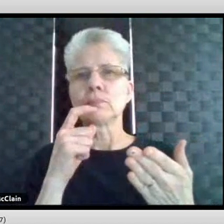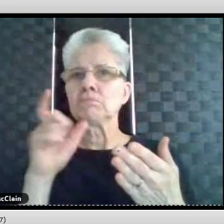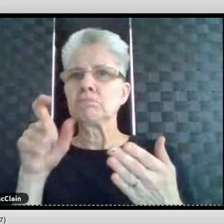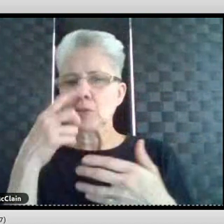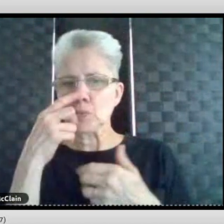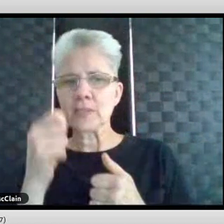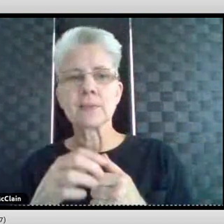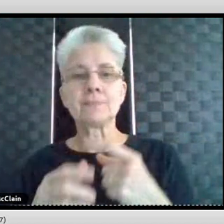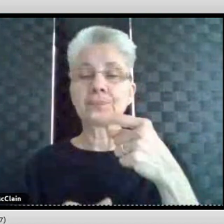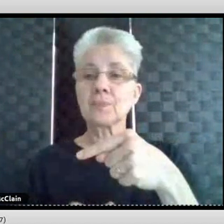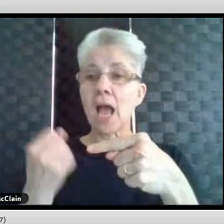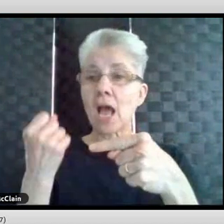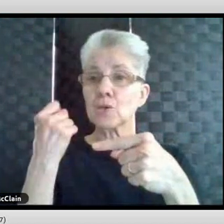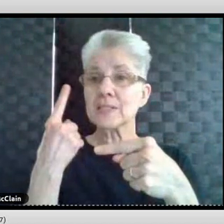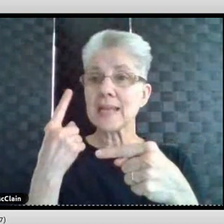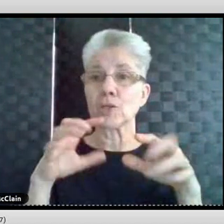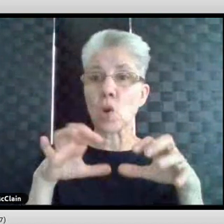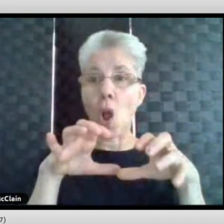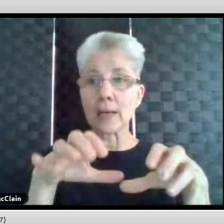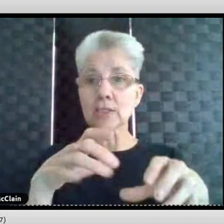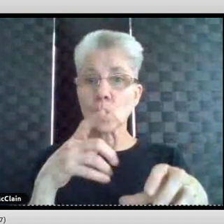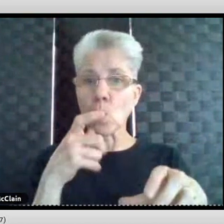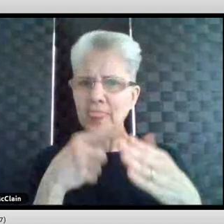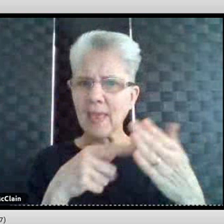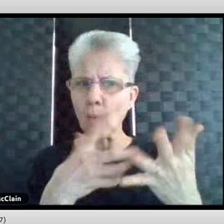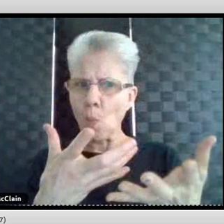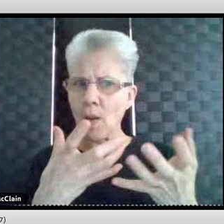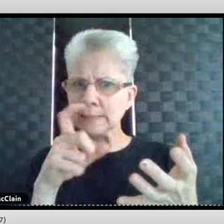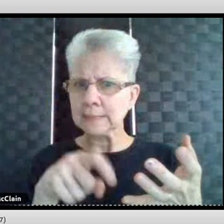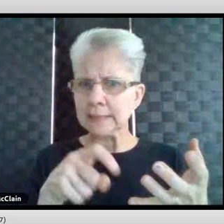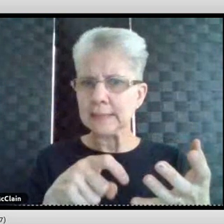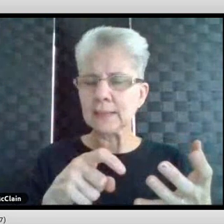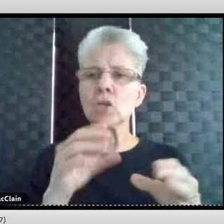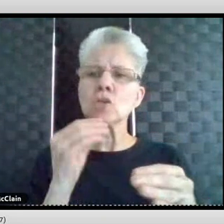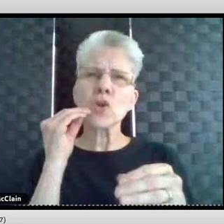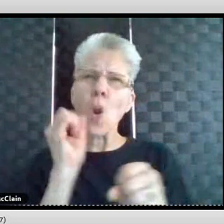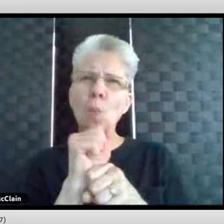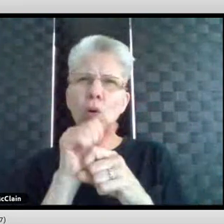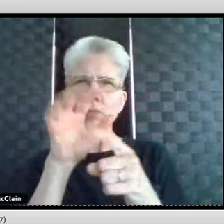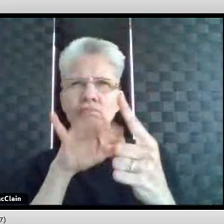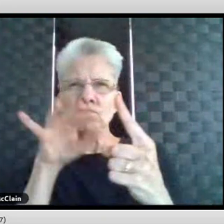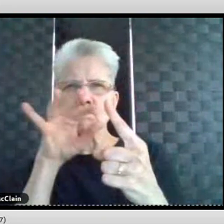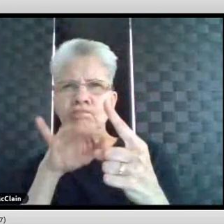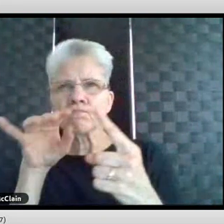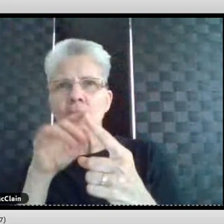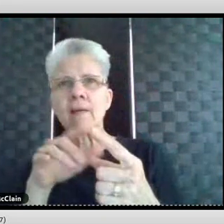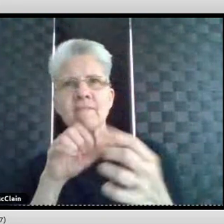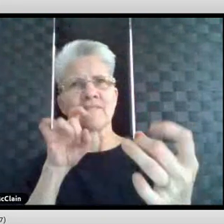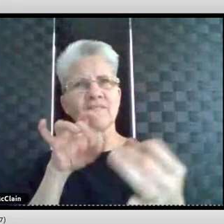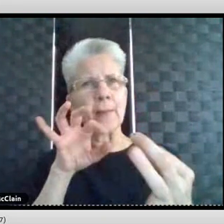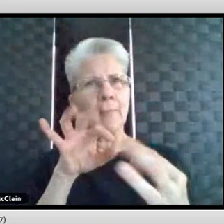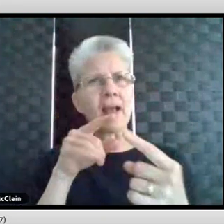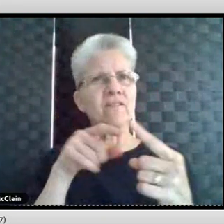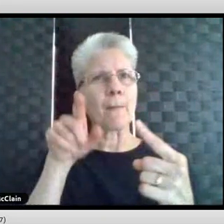Understand the context of your audience. Do you homework about them. Get some feedback from them.